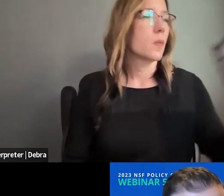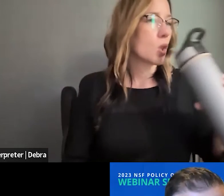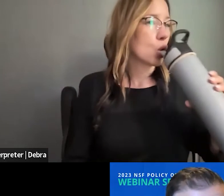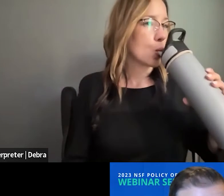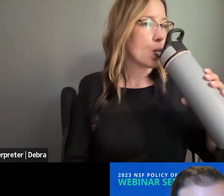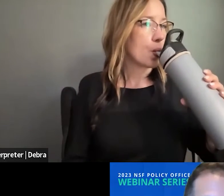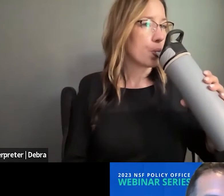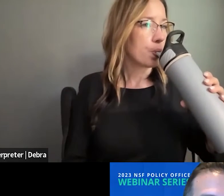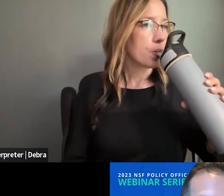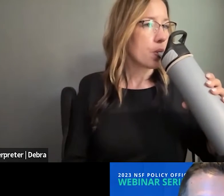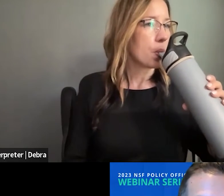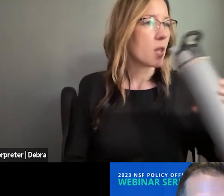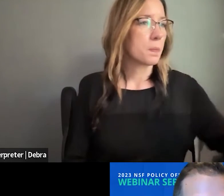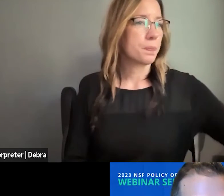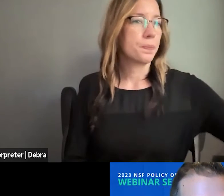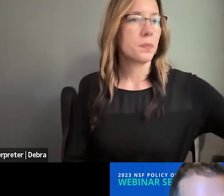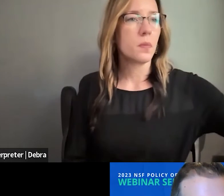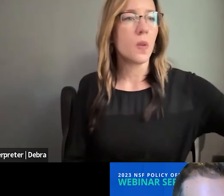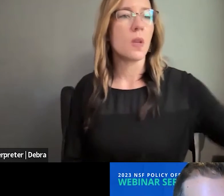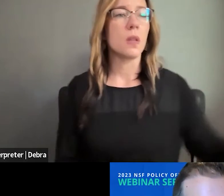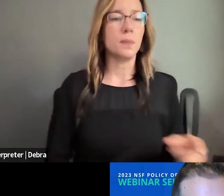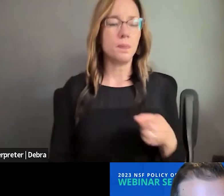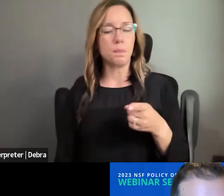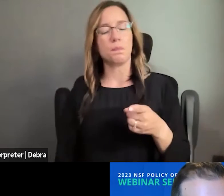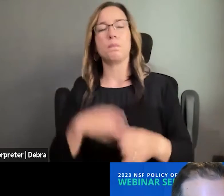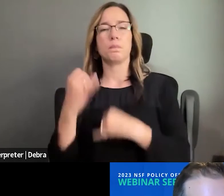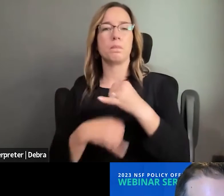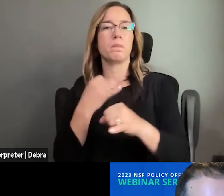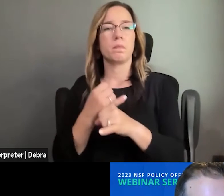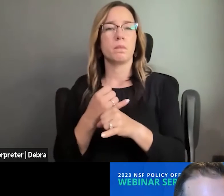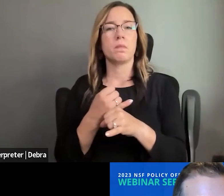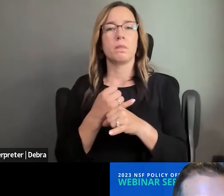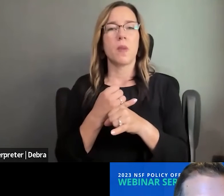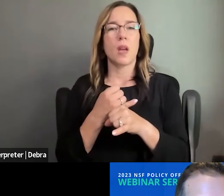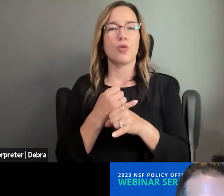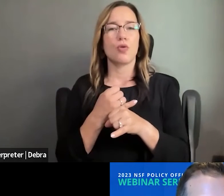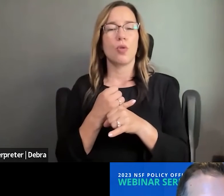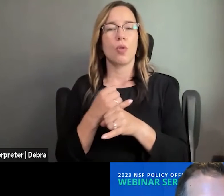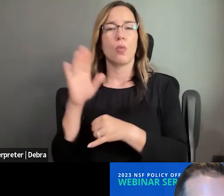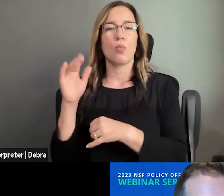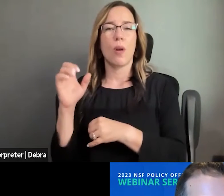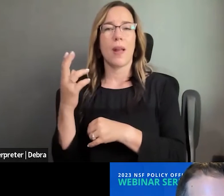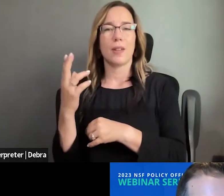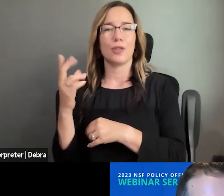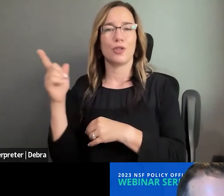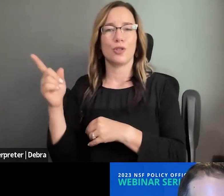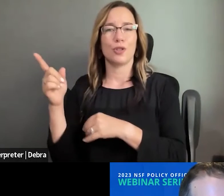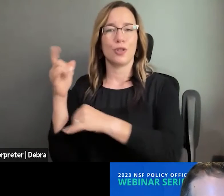to international branch campuses of US Institutions of Higher Education. One of the questions that we had was,